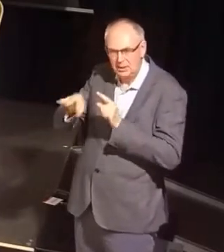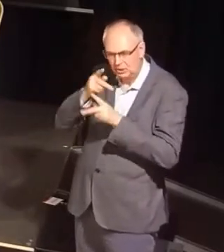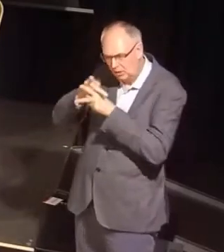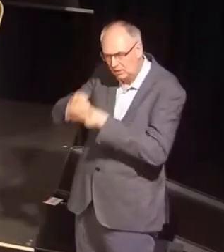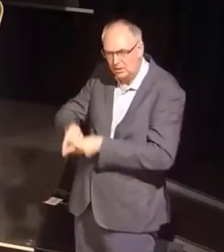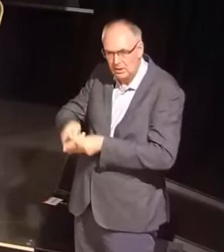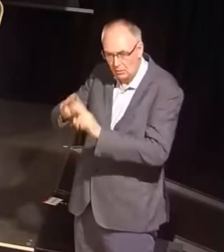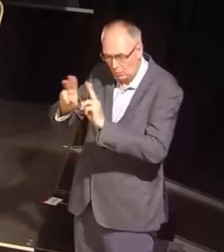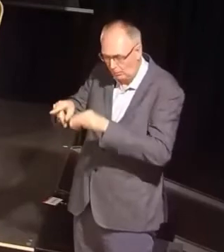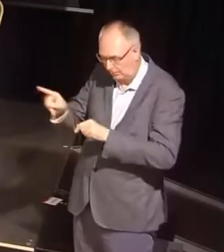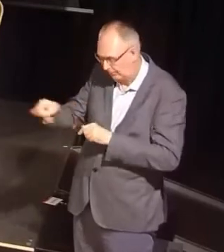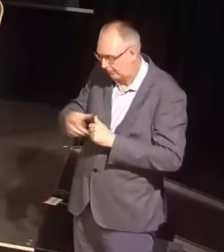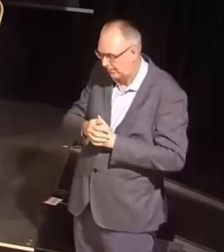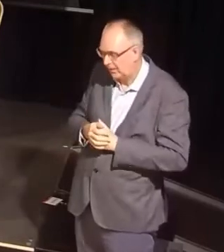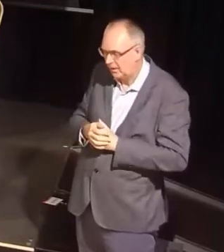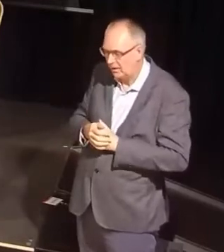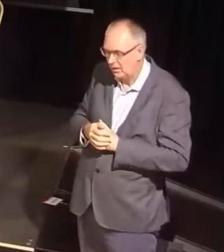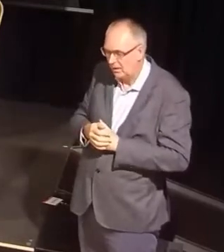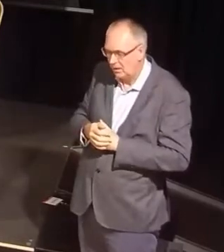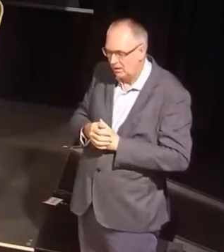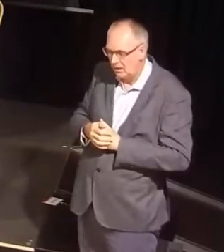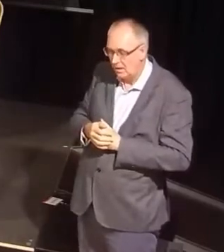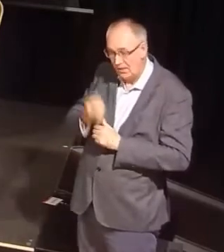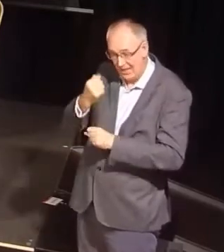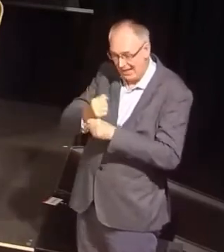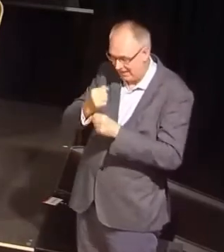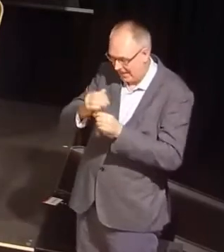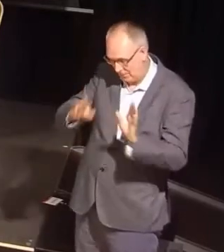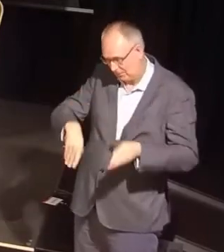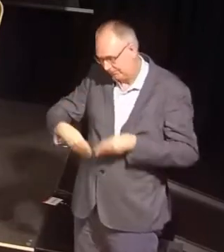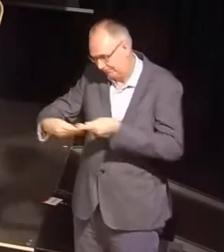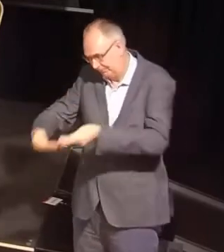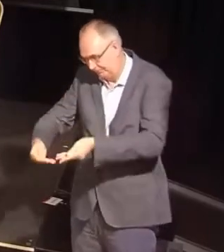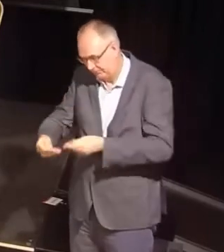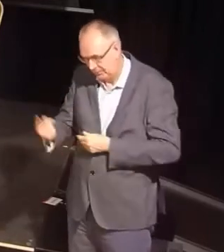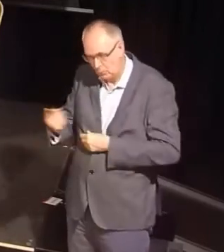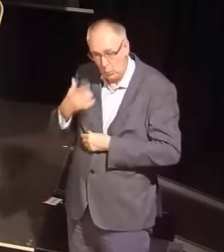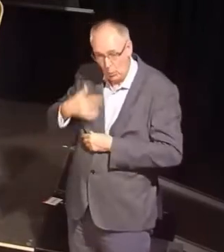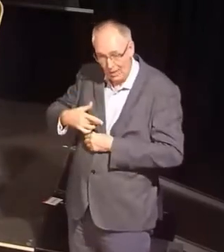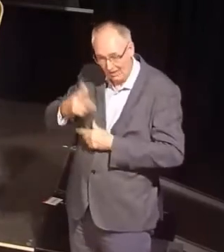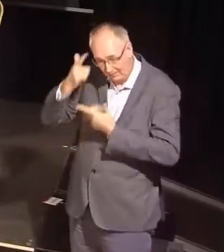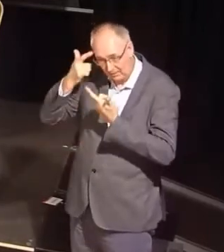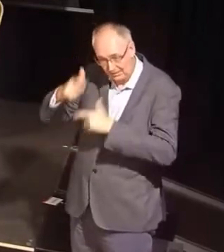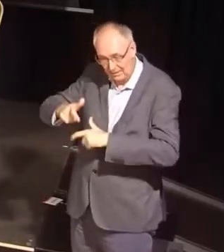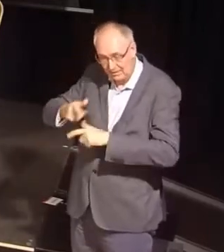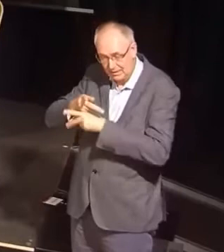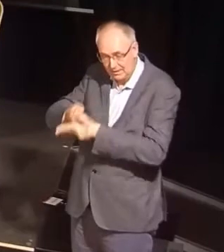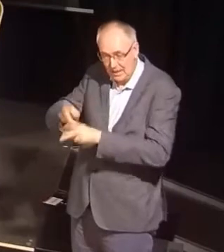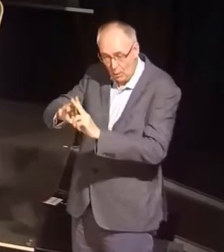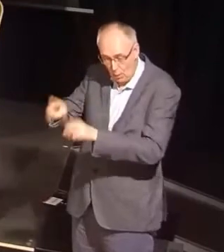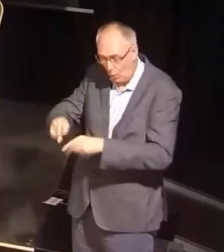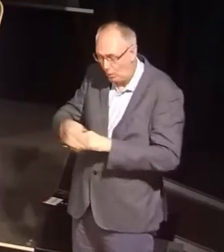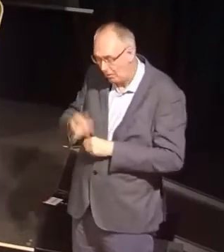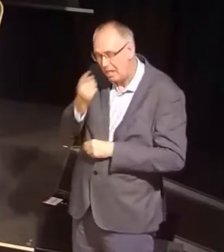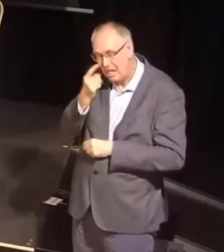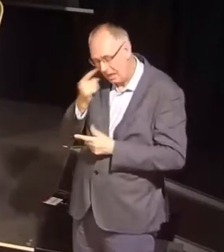And we broke this game out for a couple of the residents. What we did is we had them play, we tested the locations